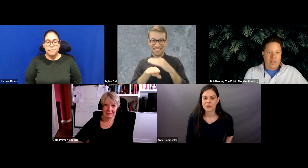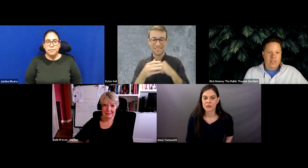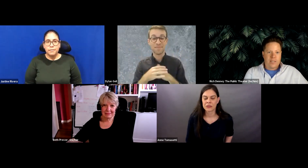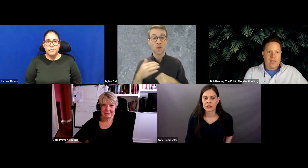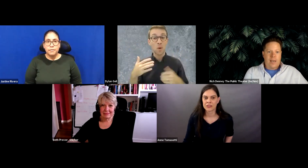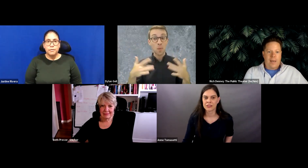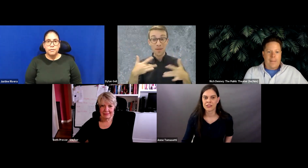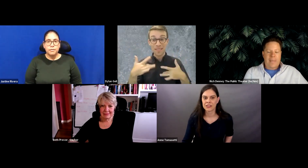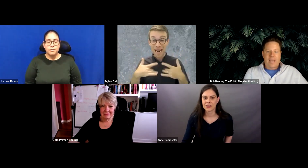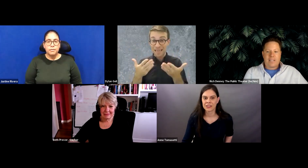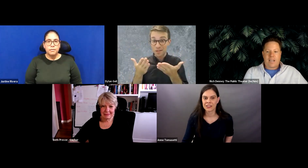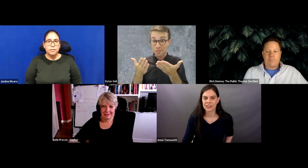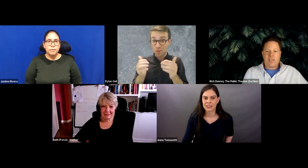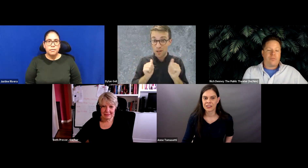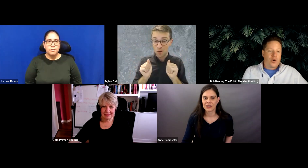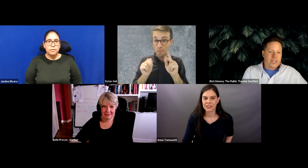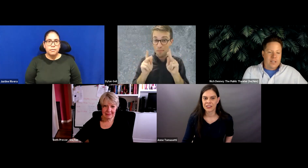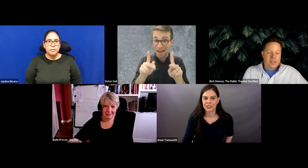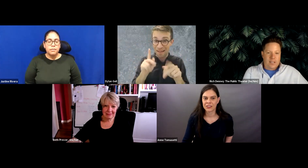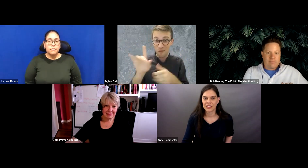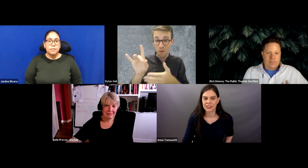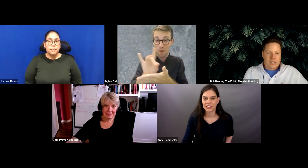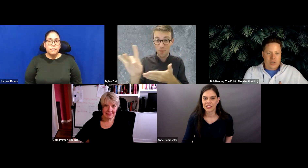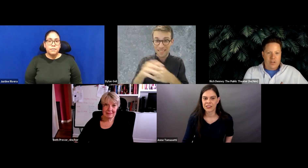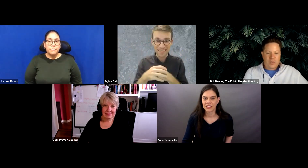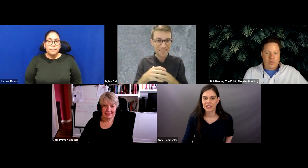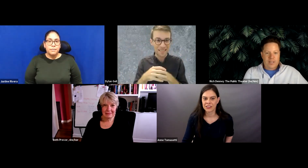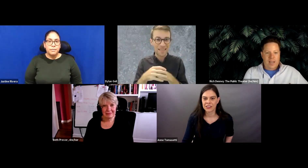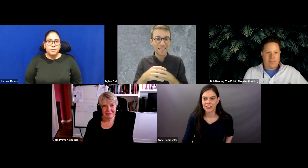weeks. And I'm being forced to share at this moment in time,